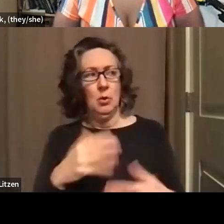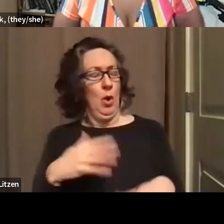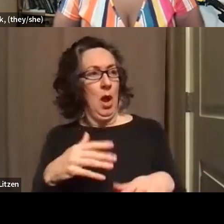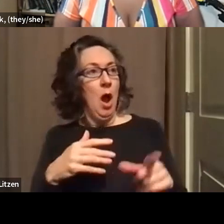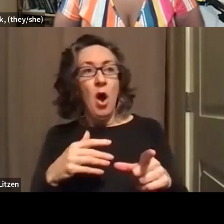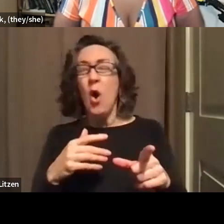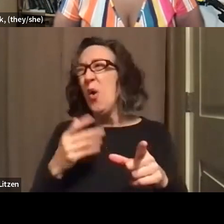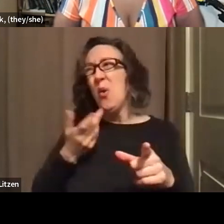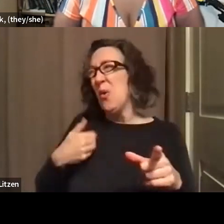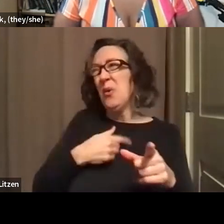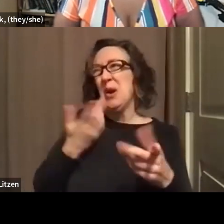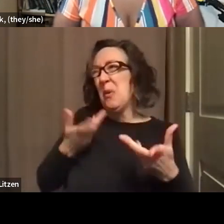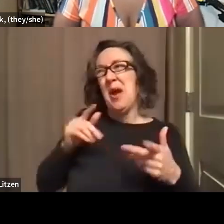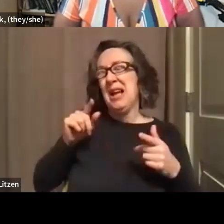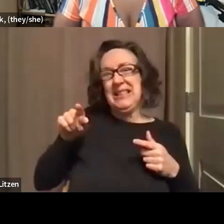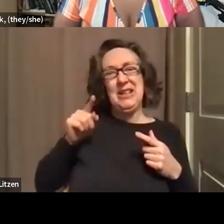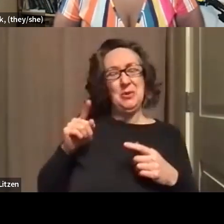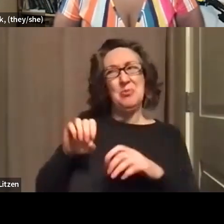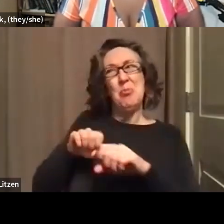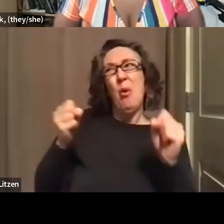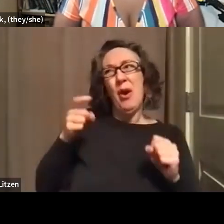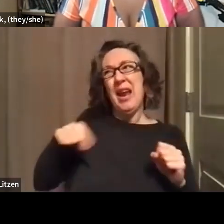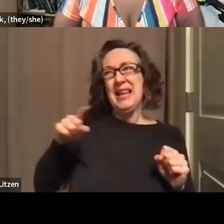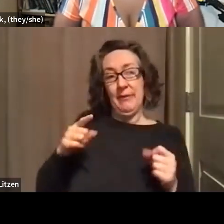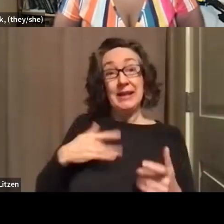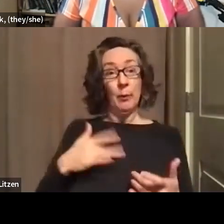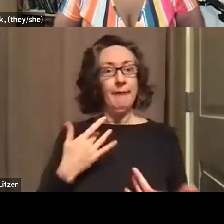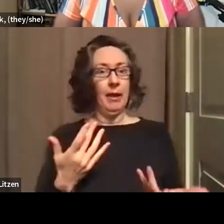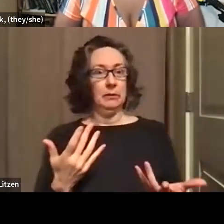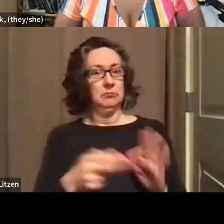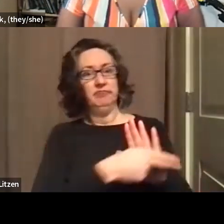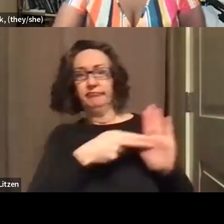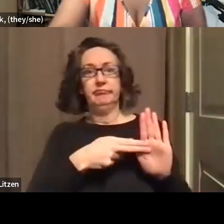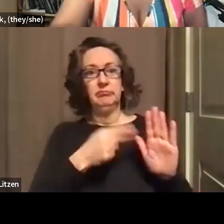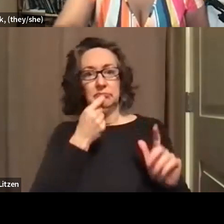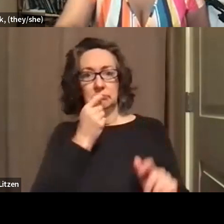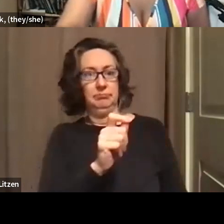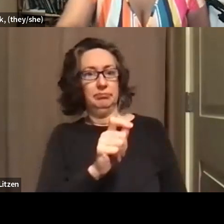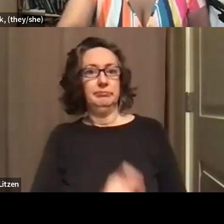want you not broken. That's how it felt.